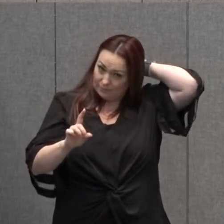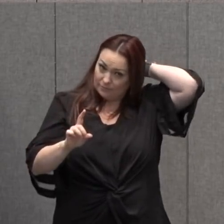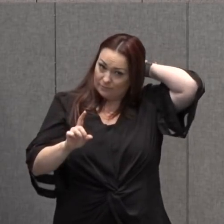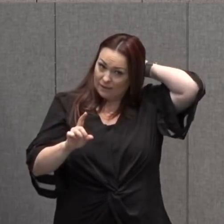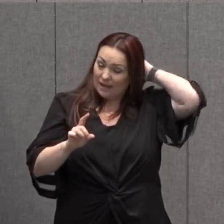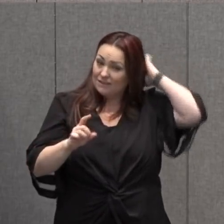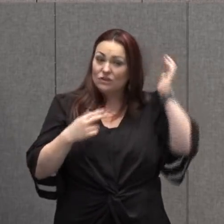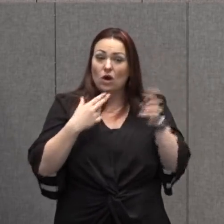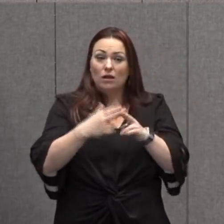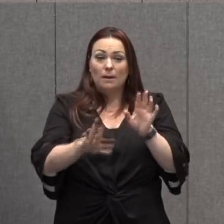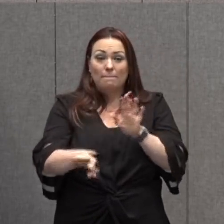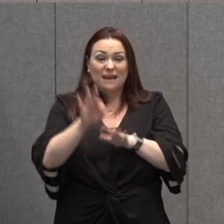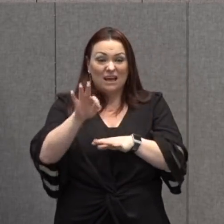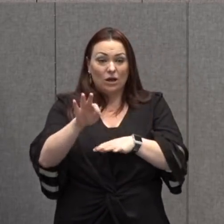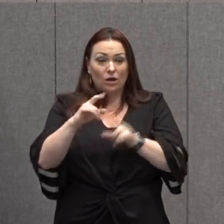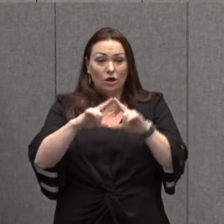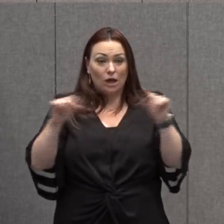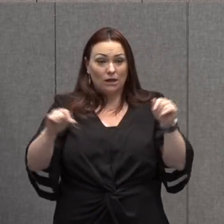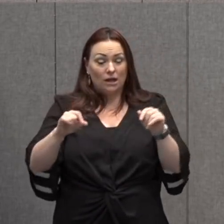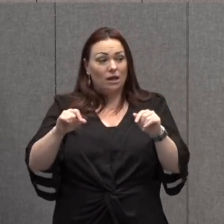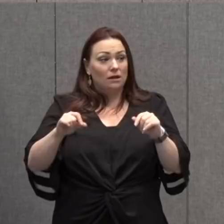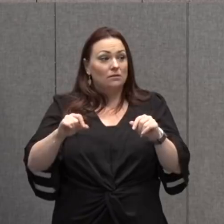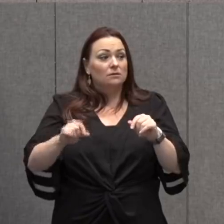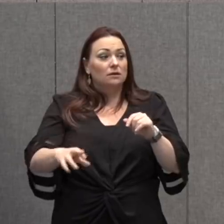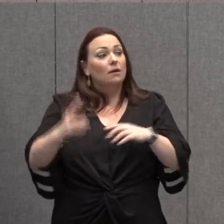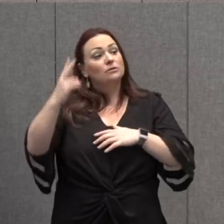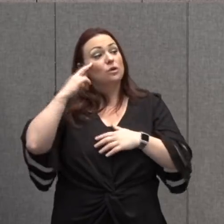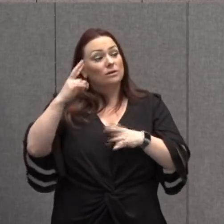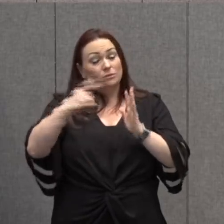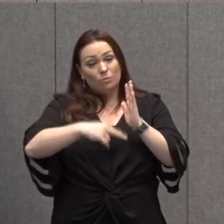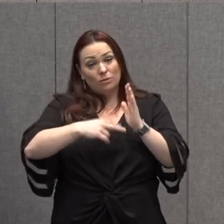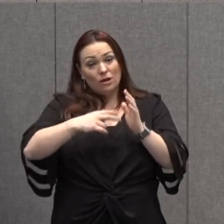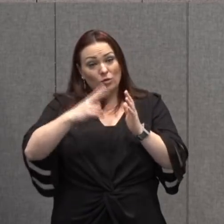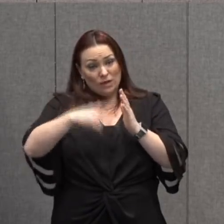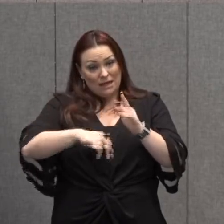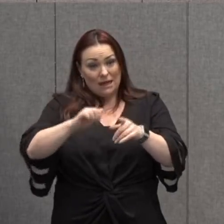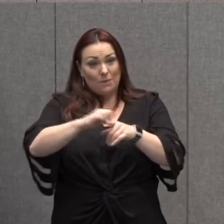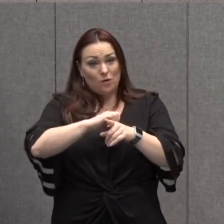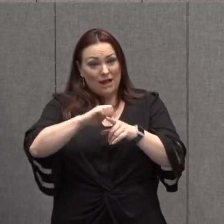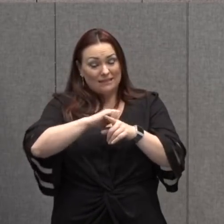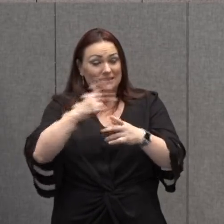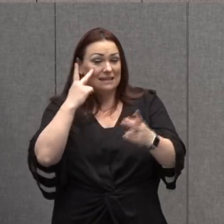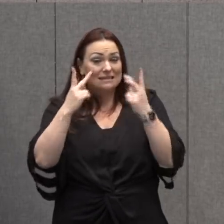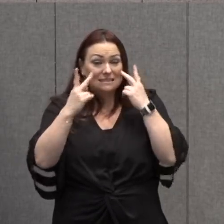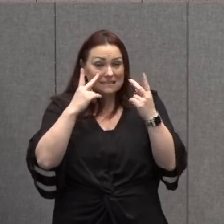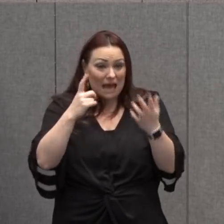And so then they pick a card and they have to read it. So it's just practicing of sight words. Oh. - But,